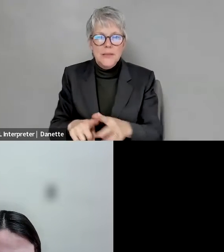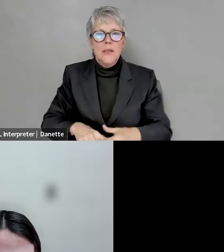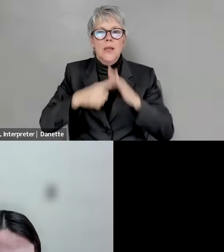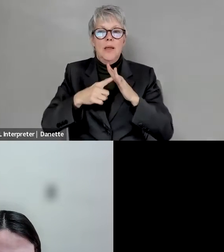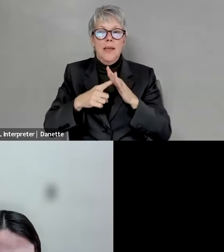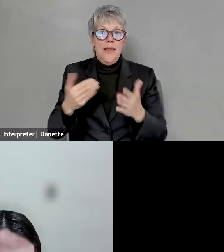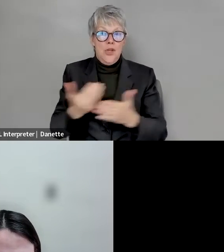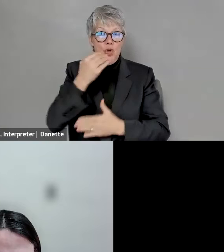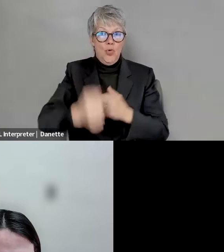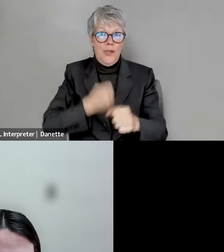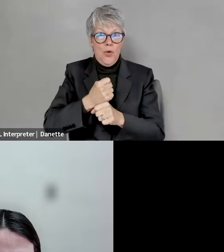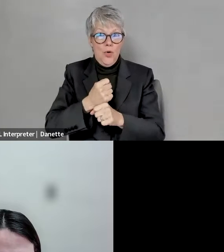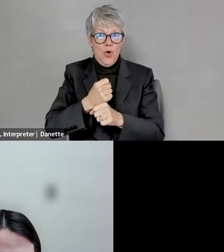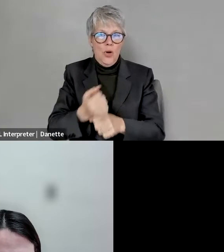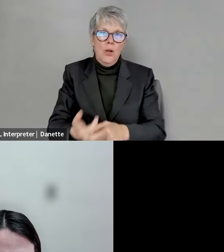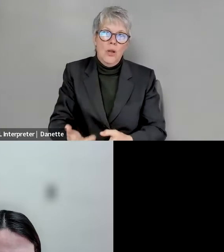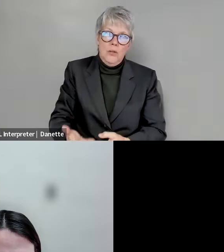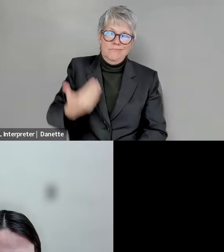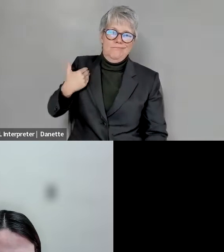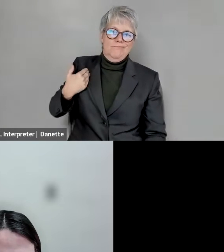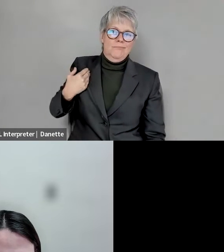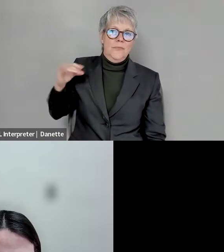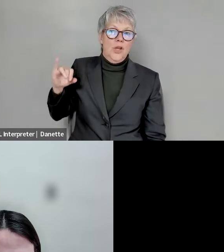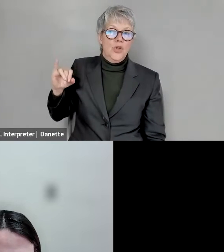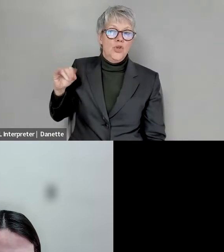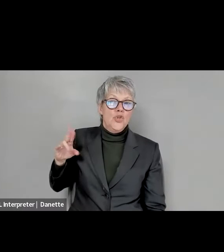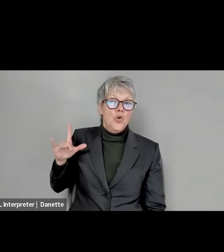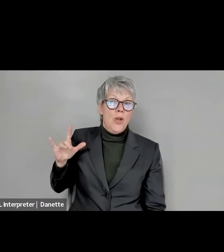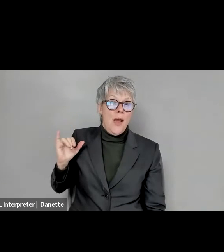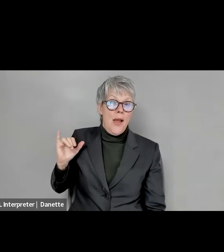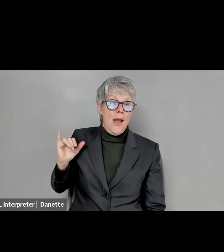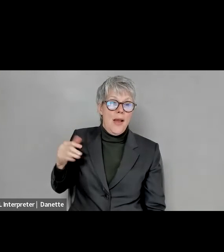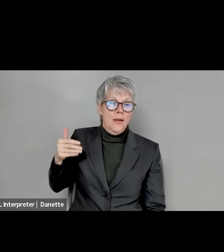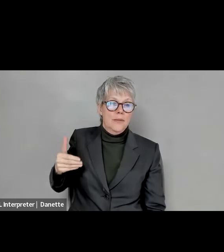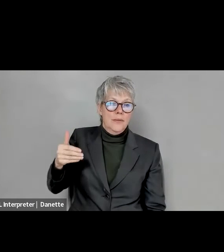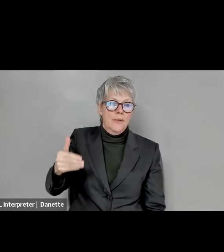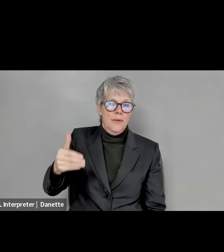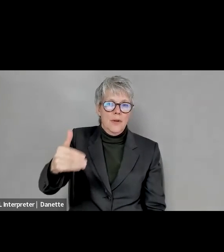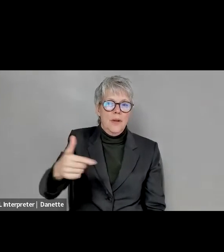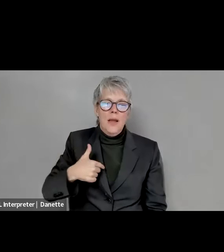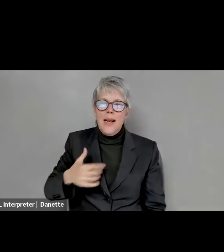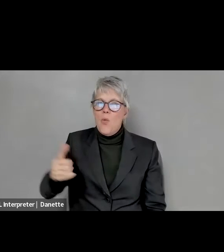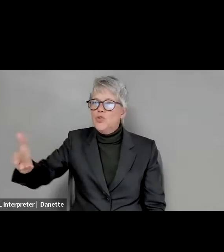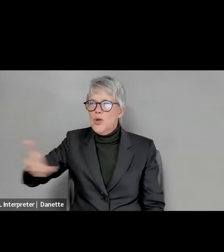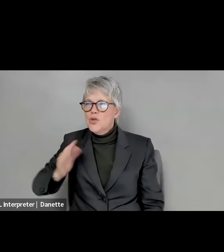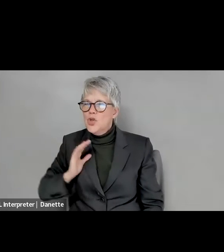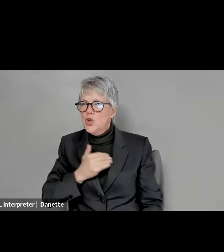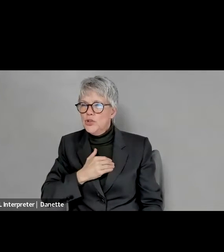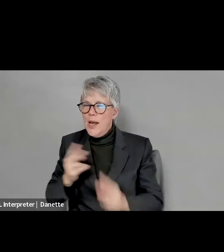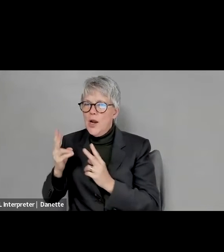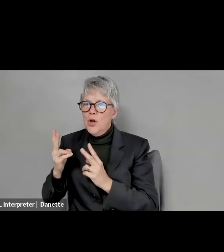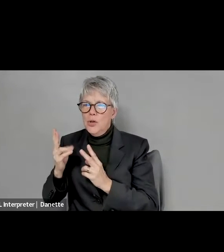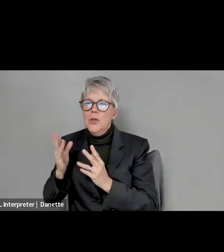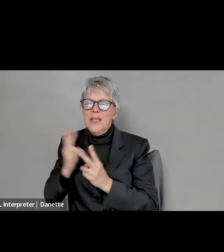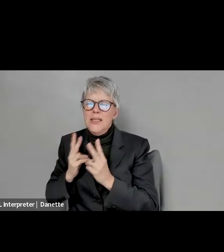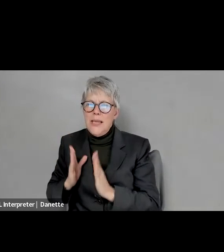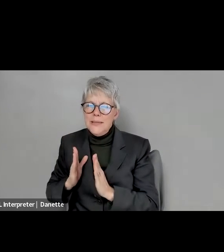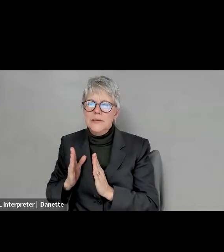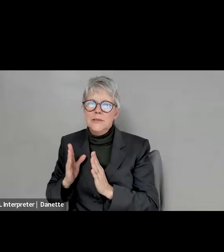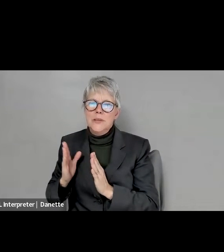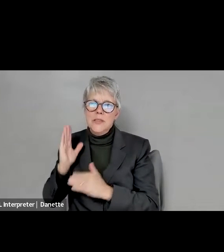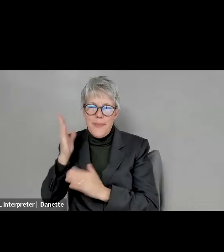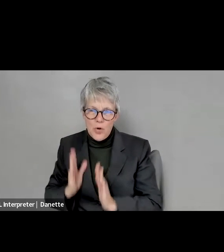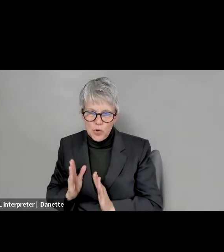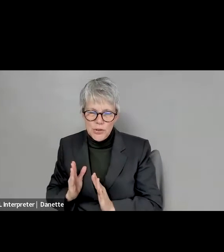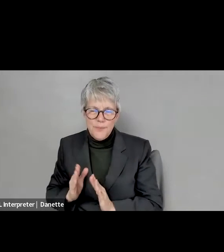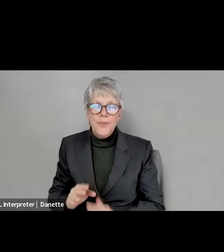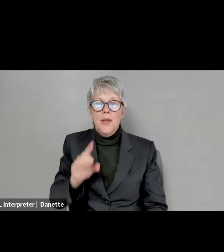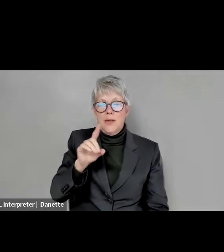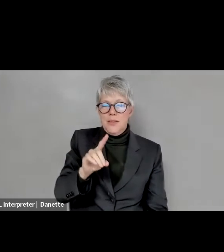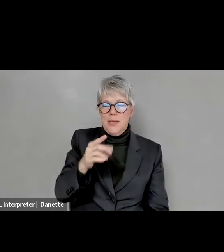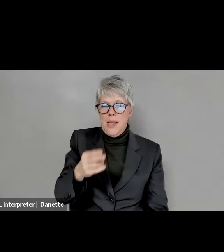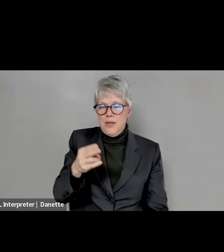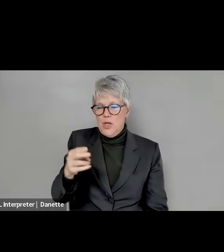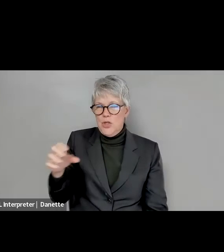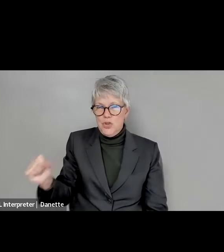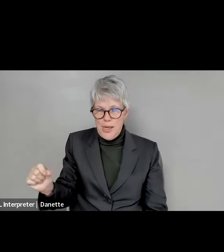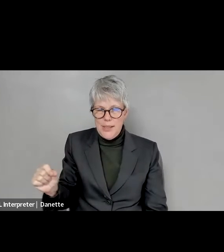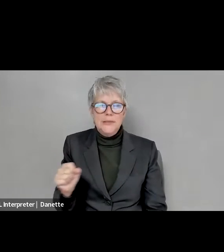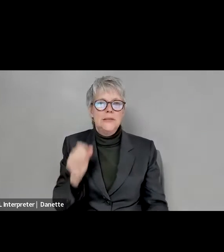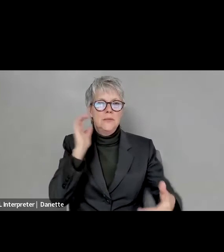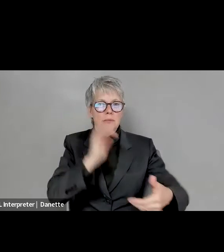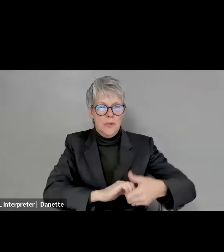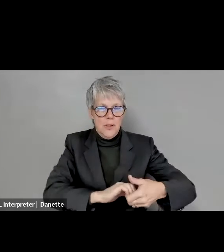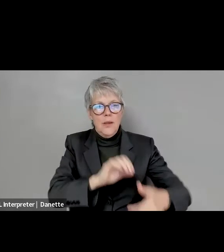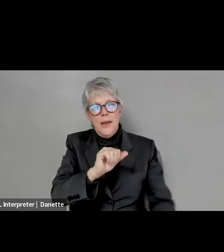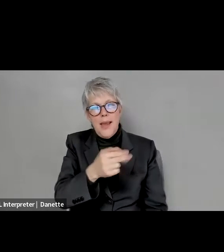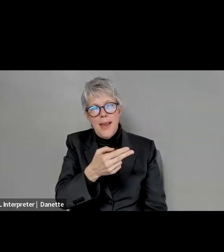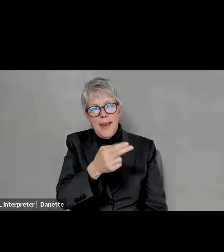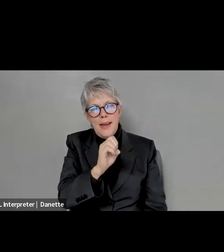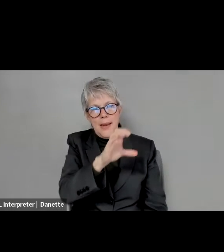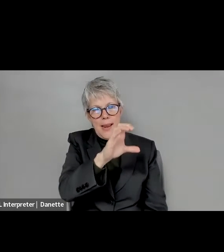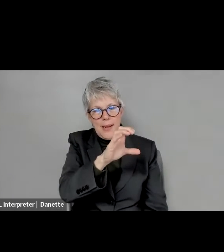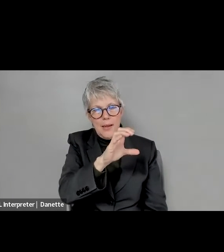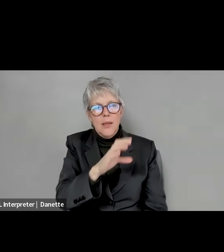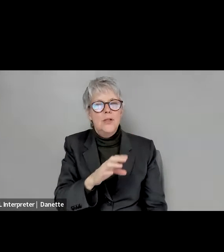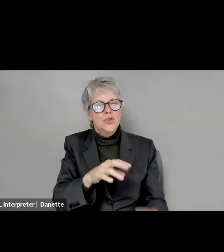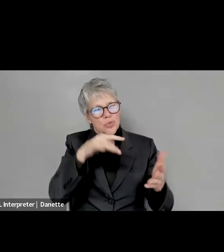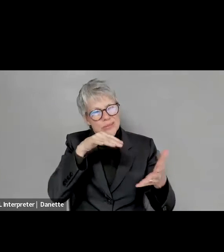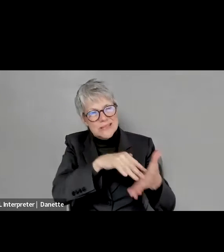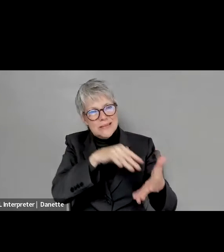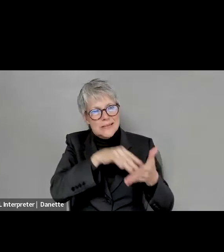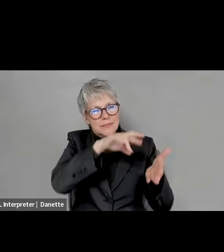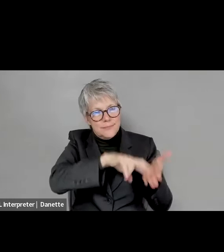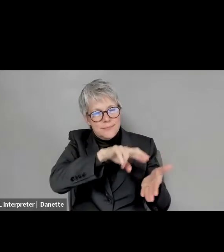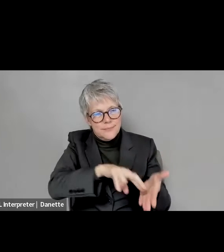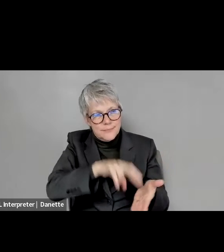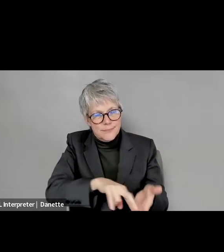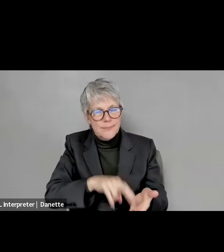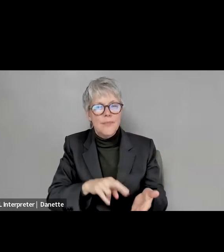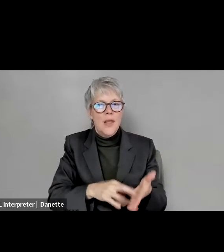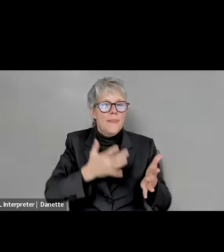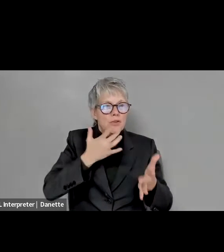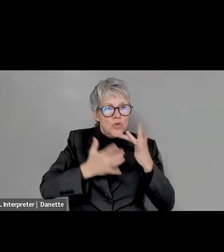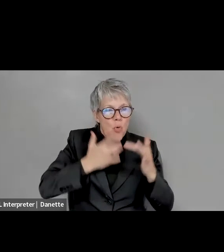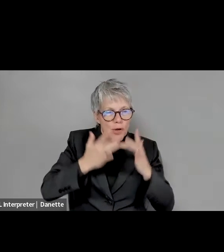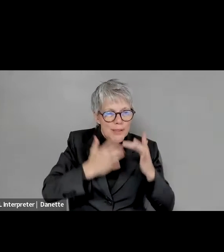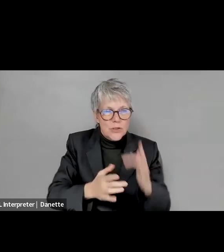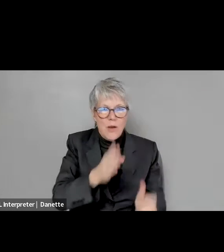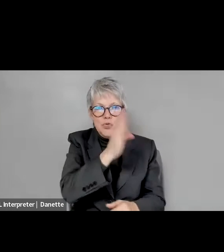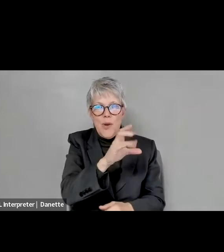Kelly Crosbie: So way back in July, and this is meeting up to to introducing our a have guest speakers today. Way back in July. Um. Dehs commissioned a hex to do a study on the directive care worker shortage, and they're going to talk specifically about what it is that they look for